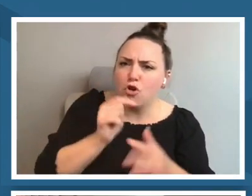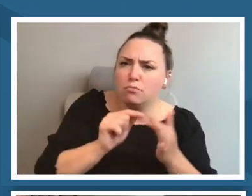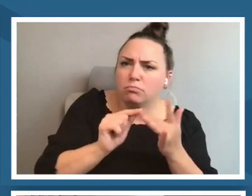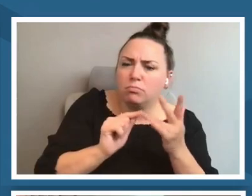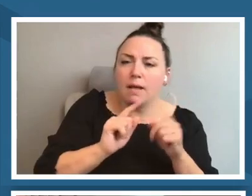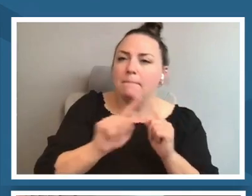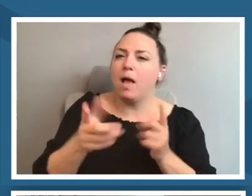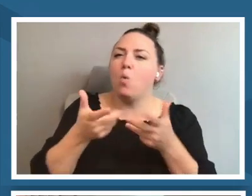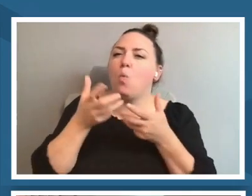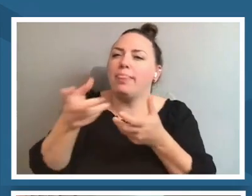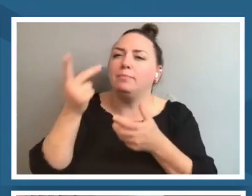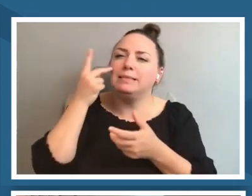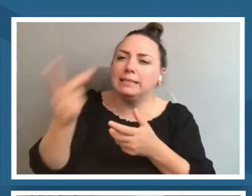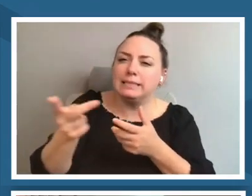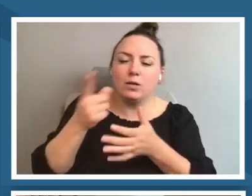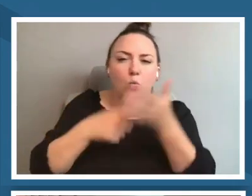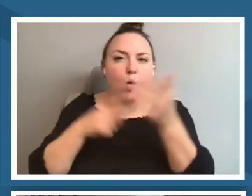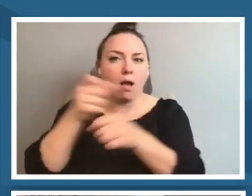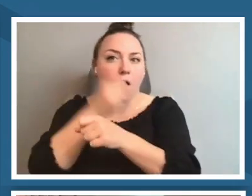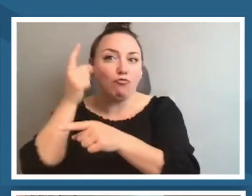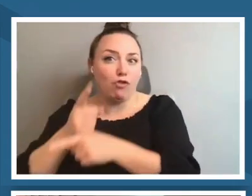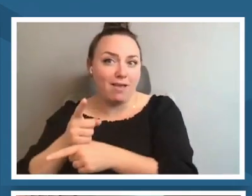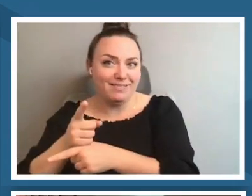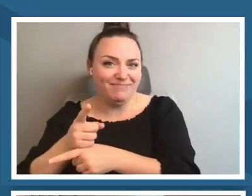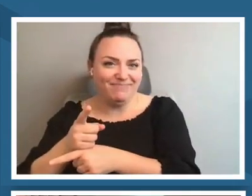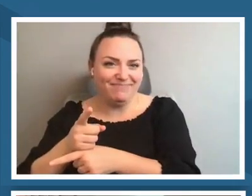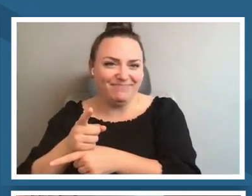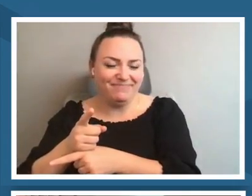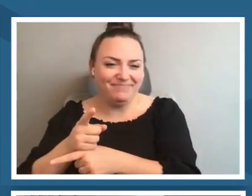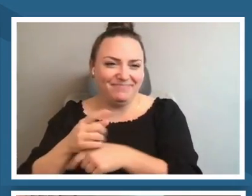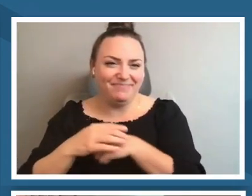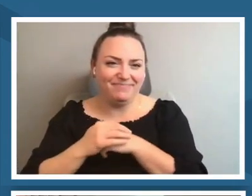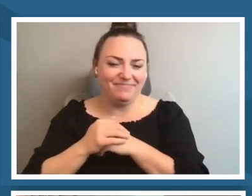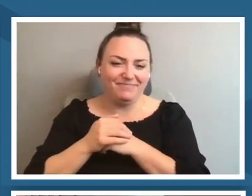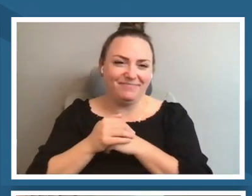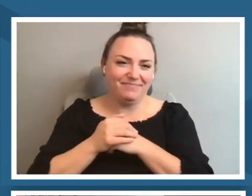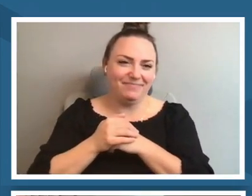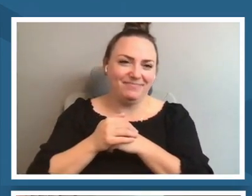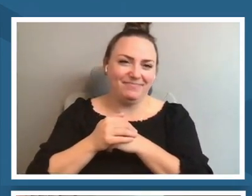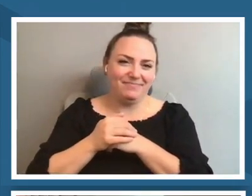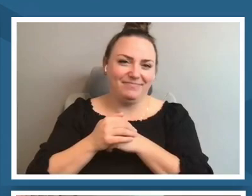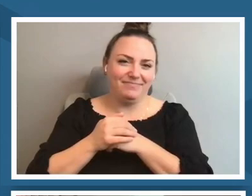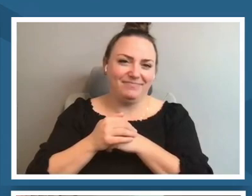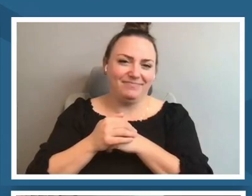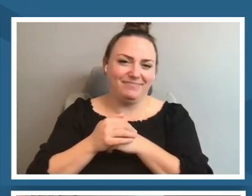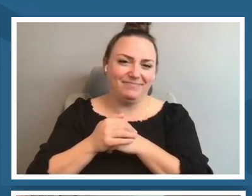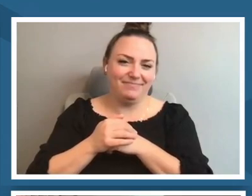they they got right and then the further